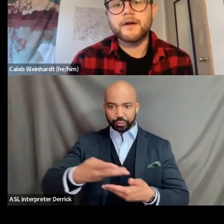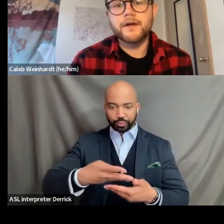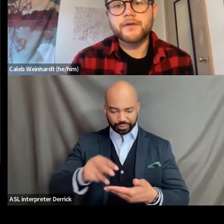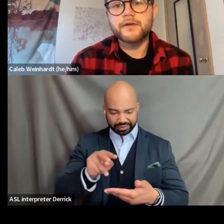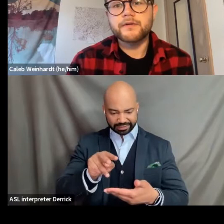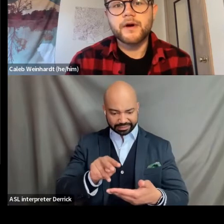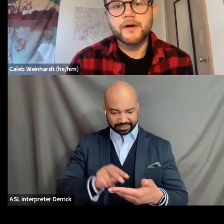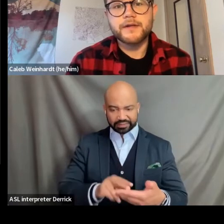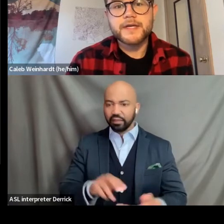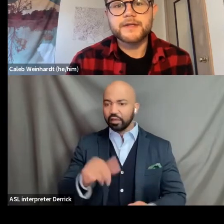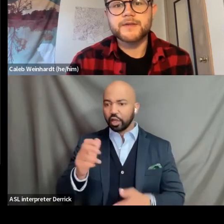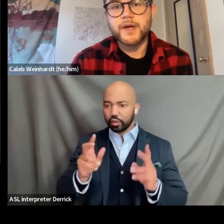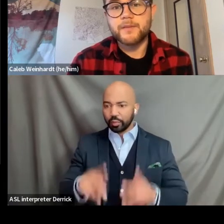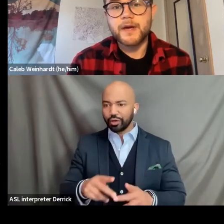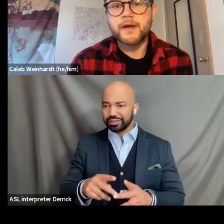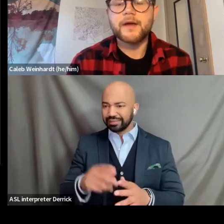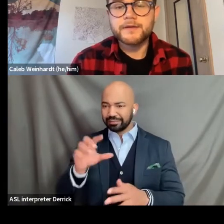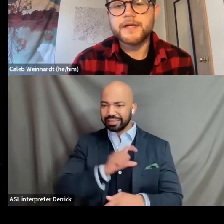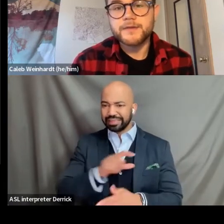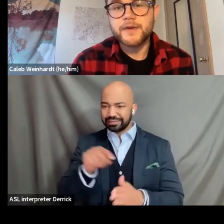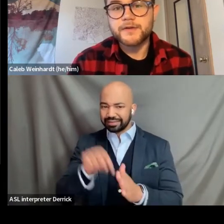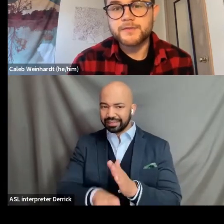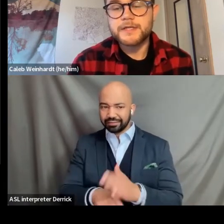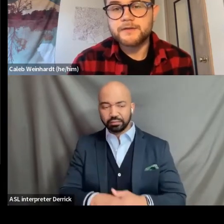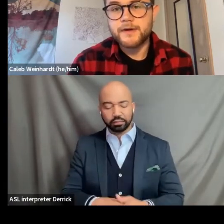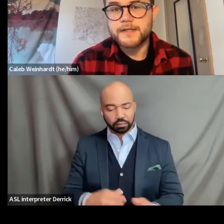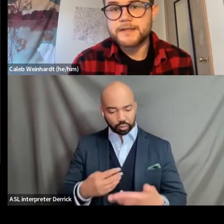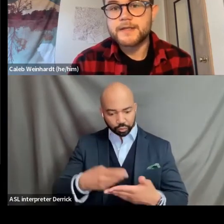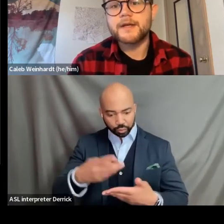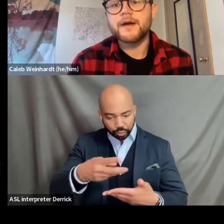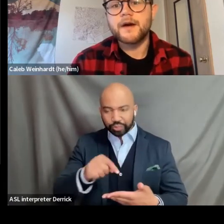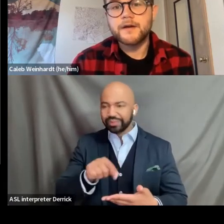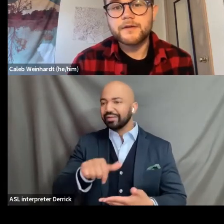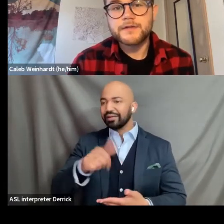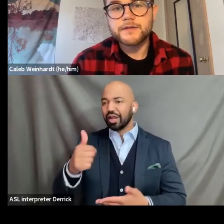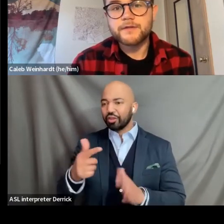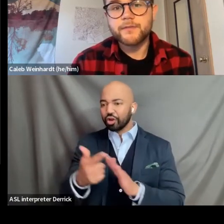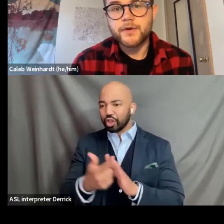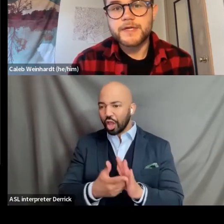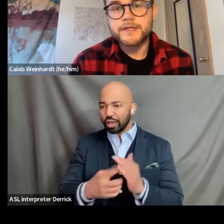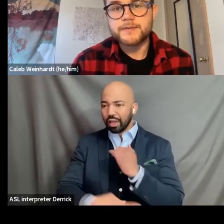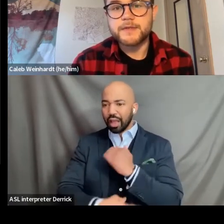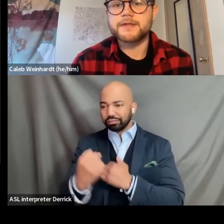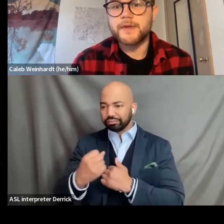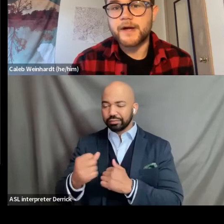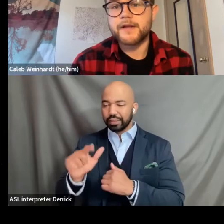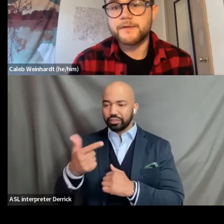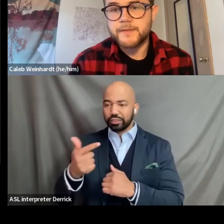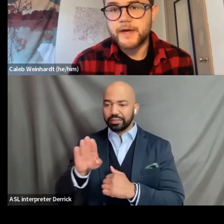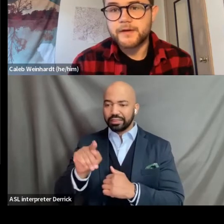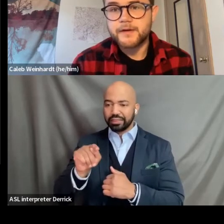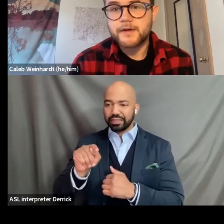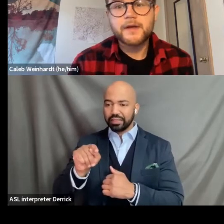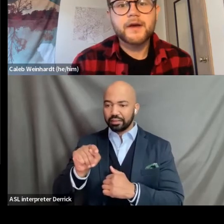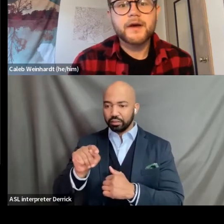"another new law that takes away LGBT rights, "another slew of protests because Black Lives Matter,